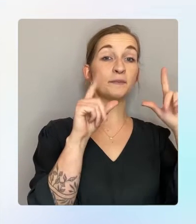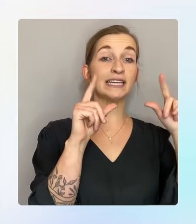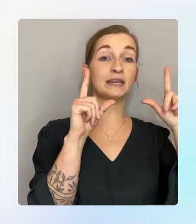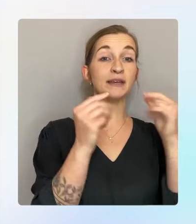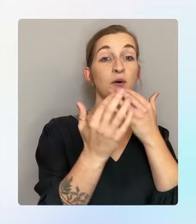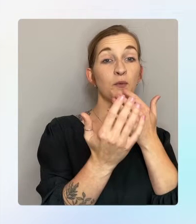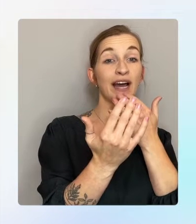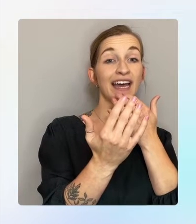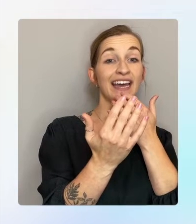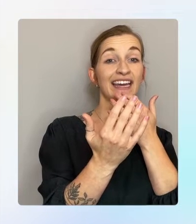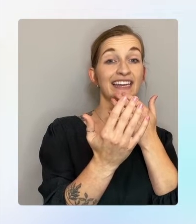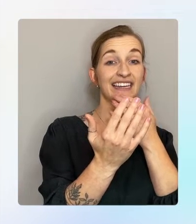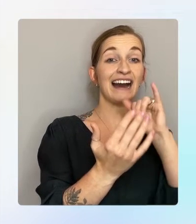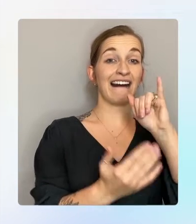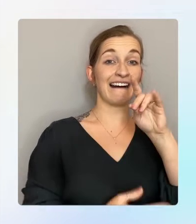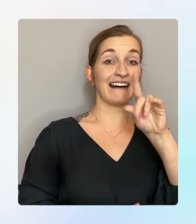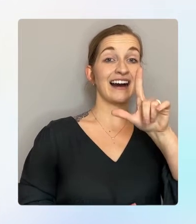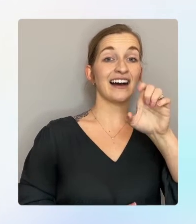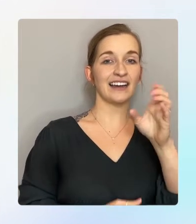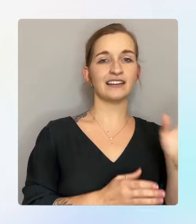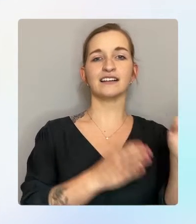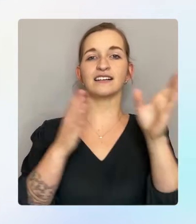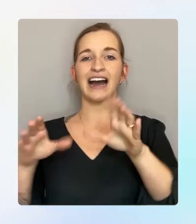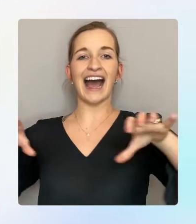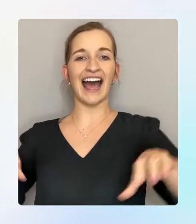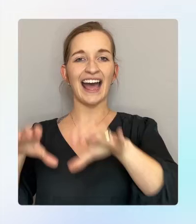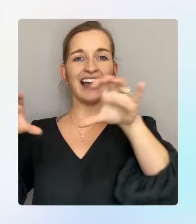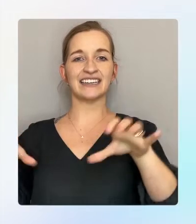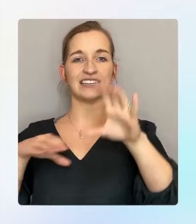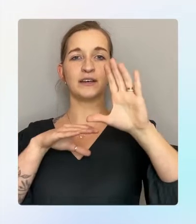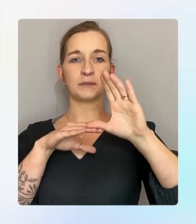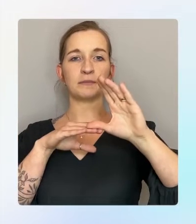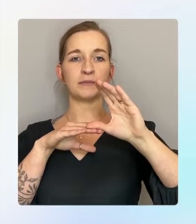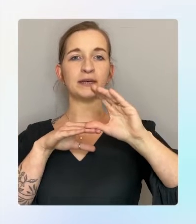and Active, when the timer's counting down to zero and exploding.